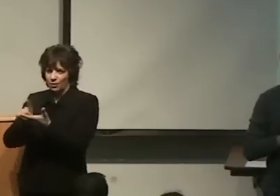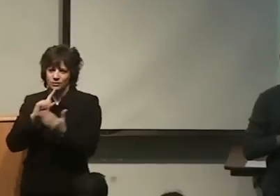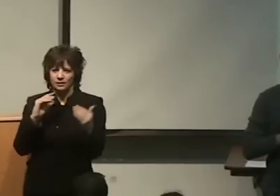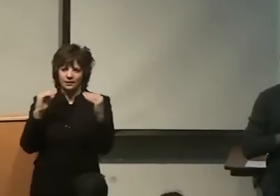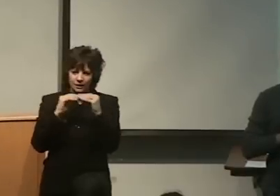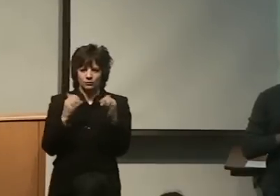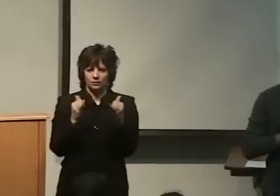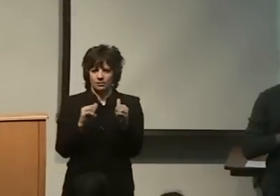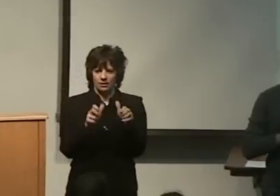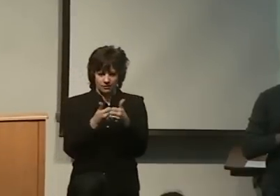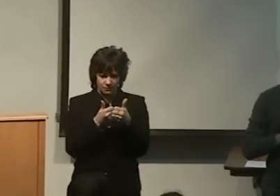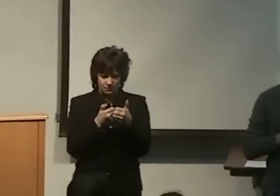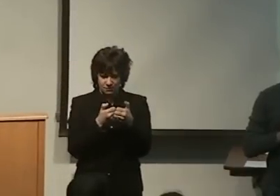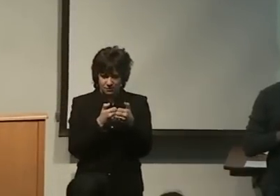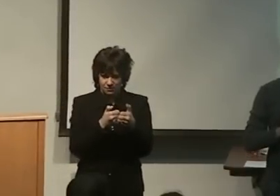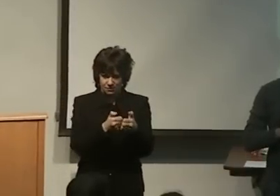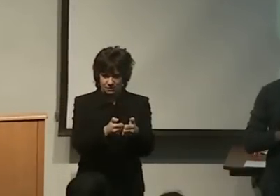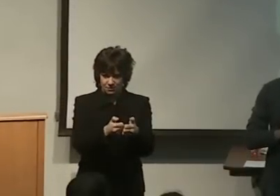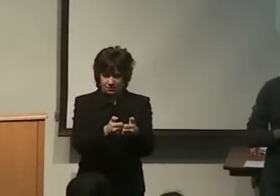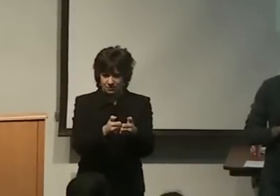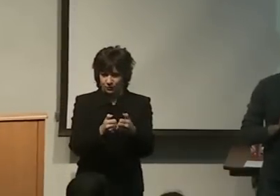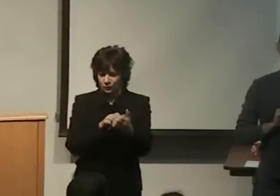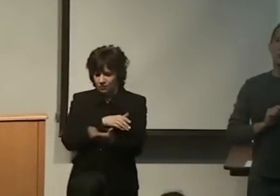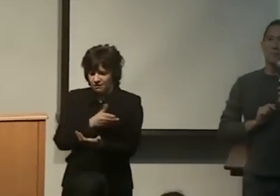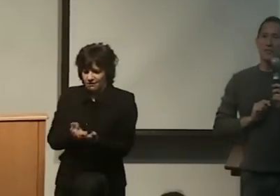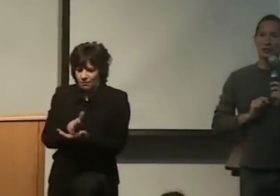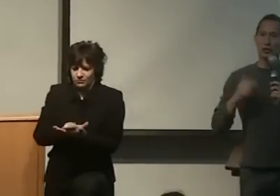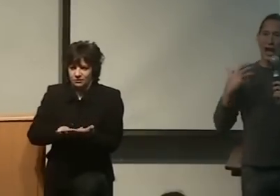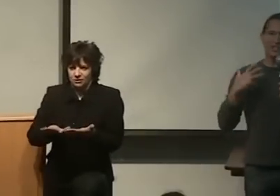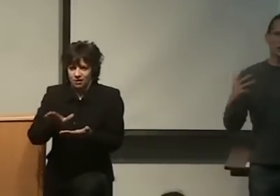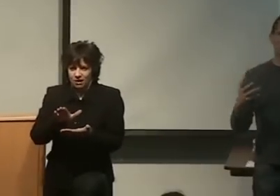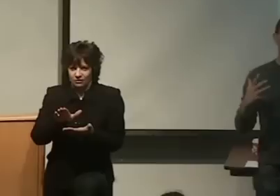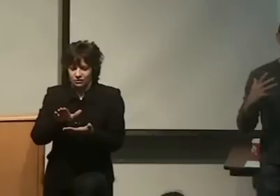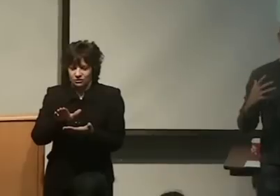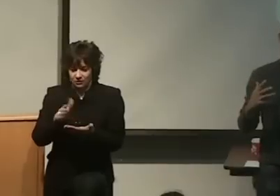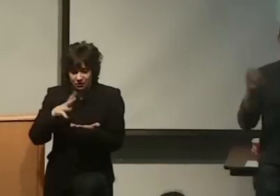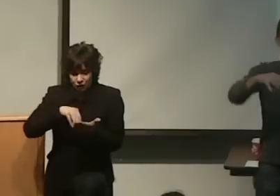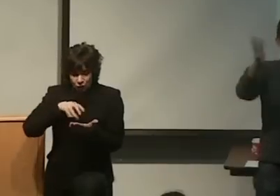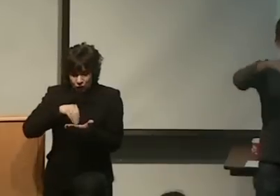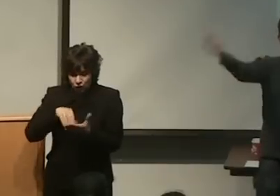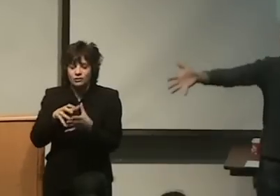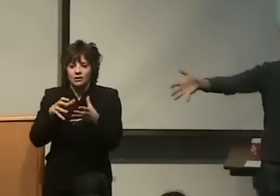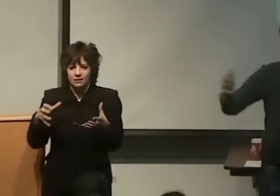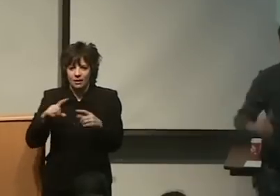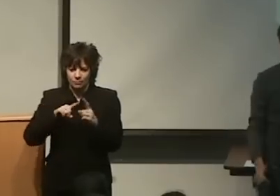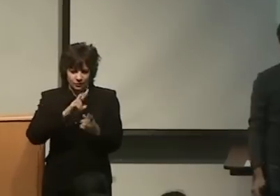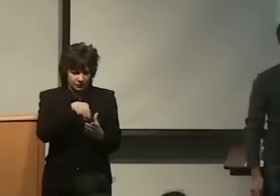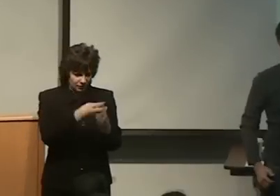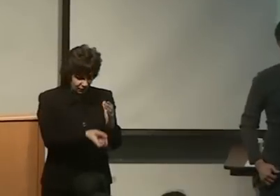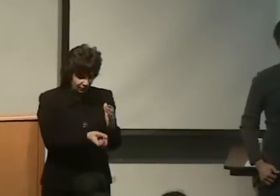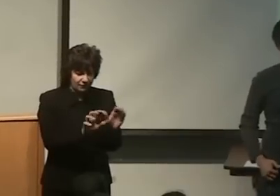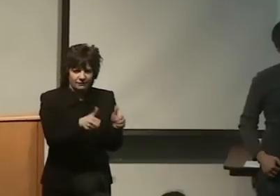So like it or not they've come to us having learned a lot and spent more time on video games than they have in school.